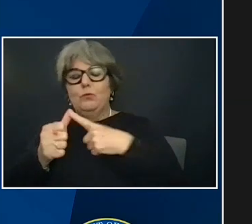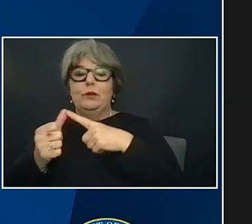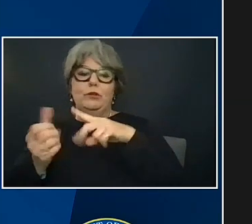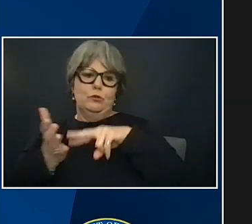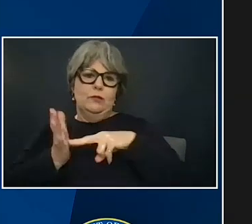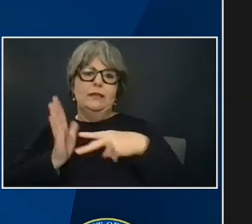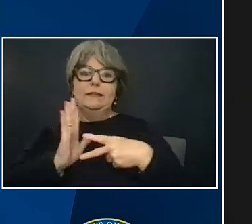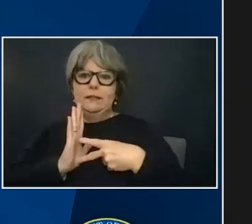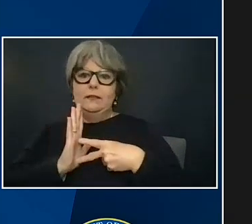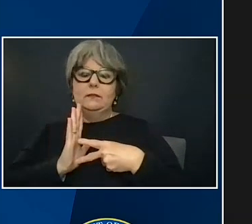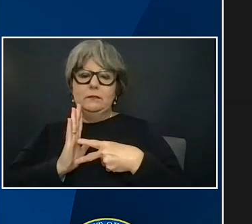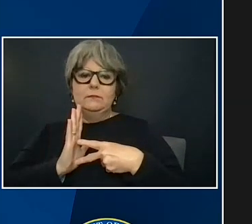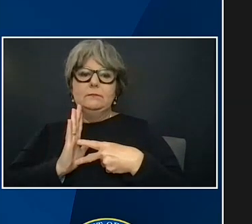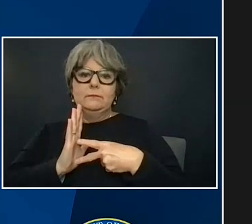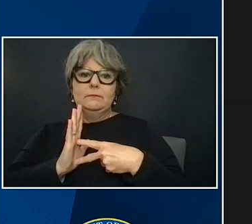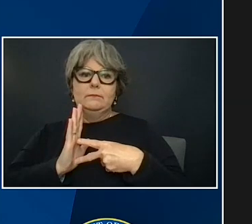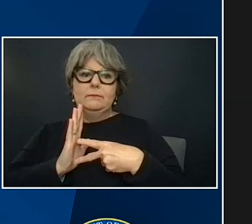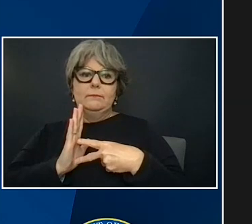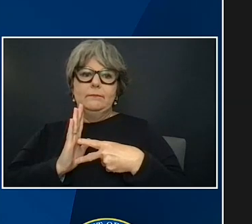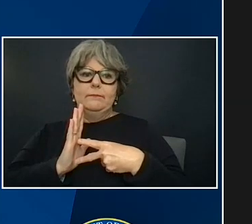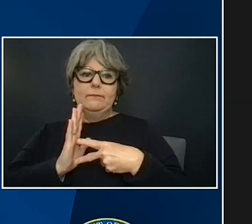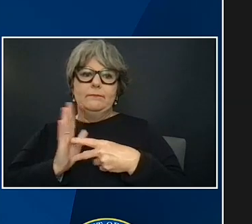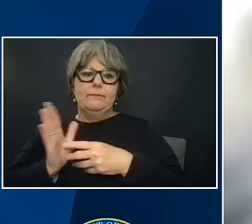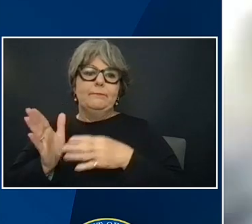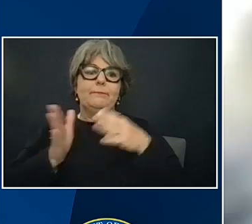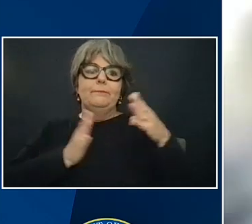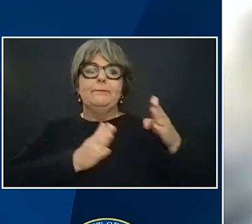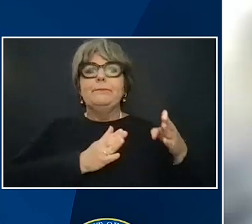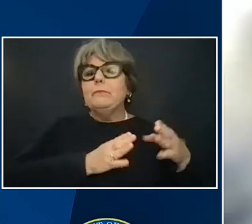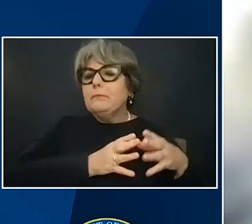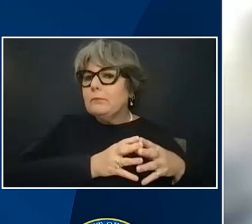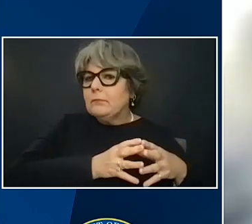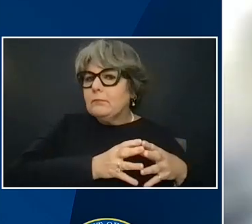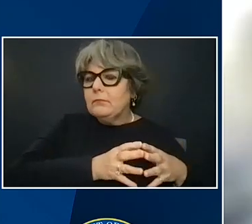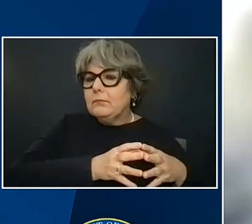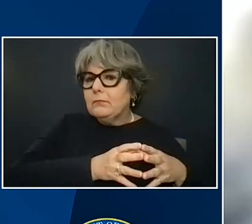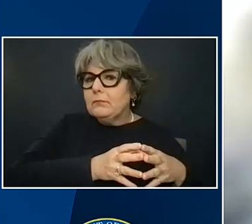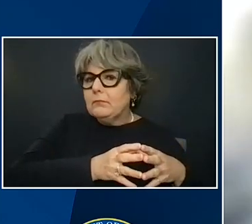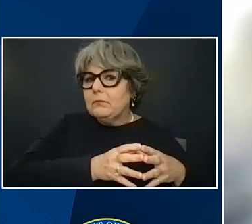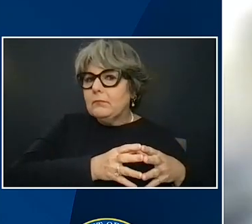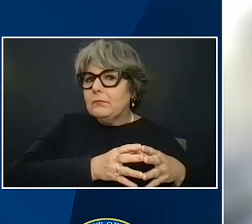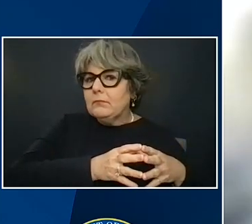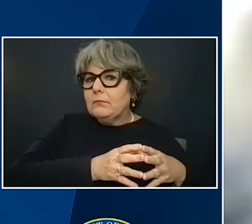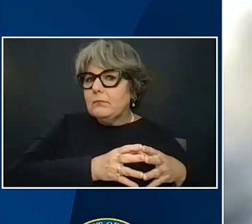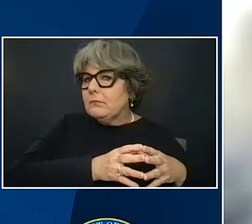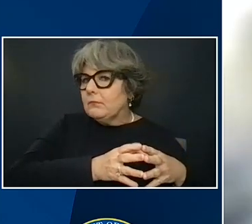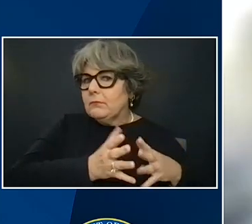Okay? Yeah, I guess I've asked that question, as have others. I just don't know the